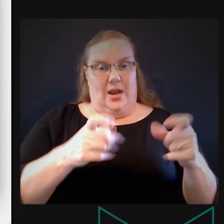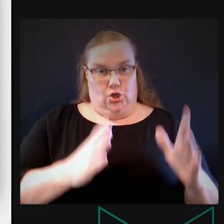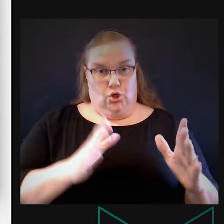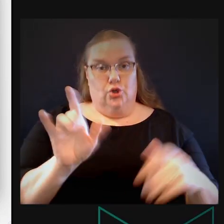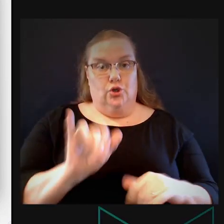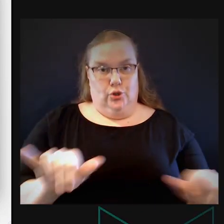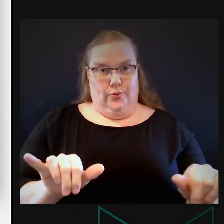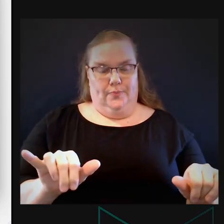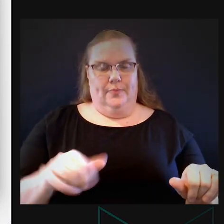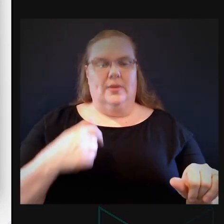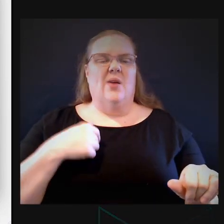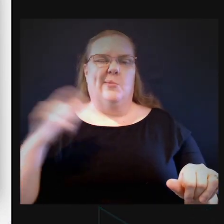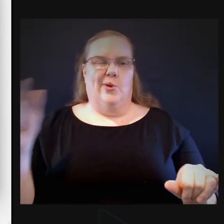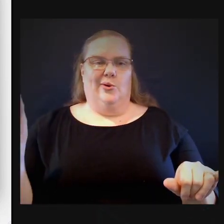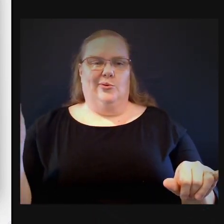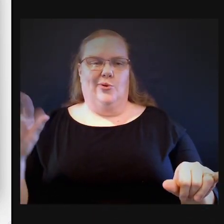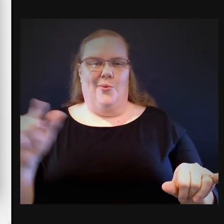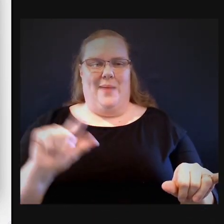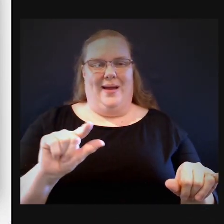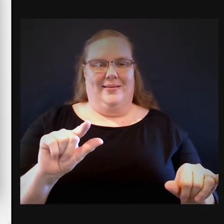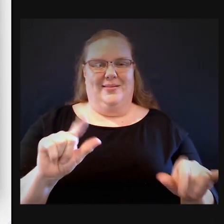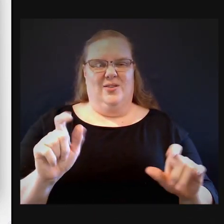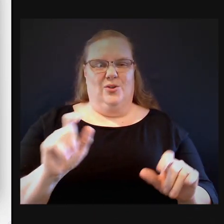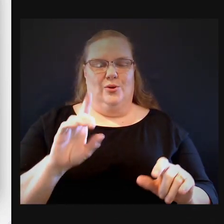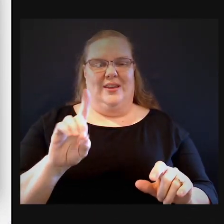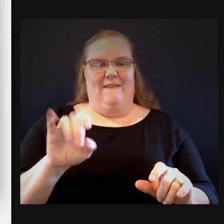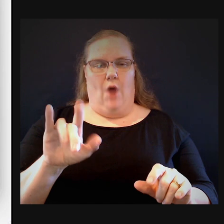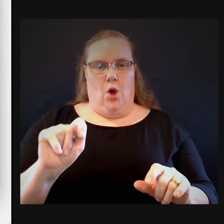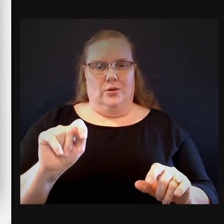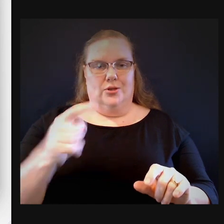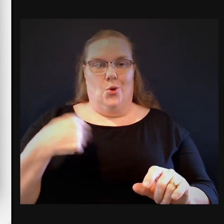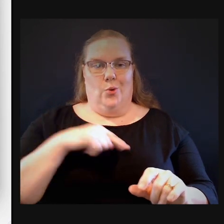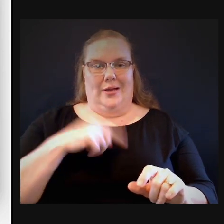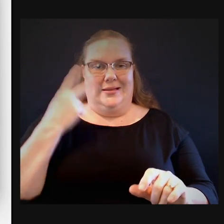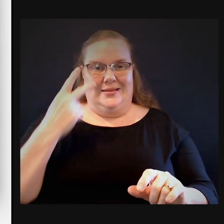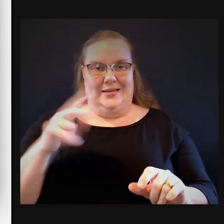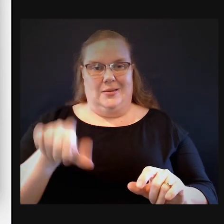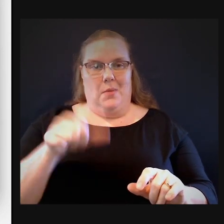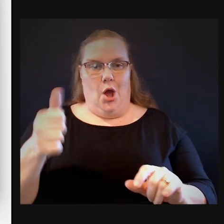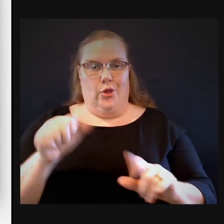I'm going to turn the text back to its default size so we can take a look at some other settings.